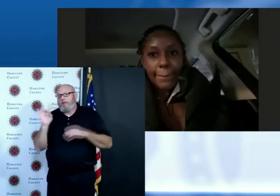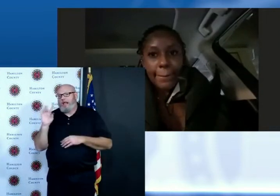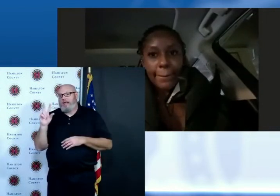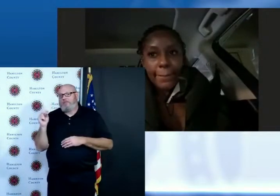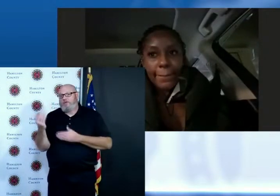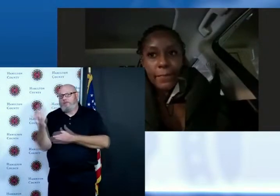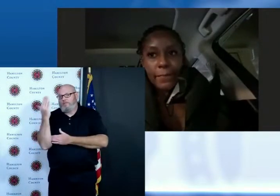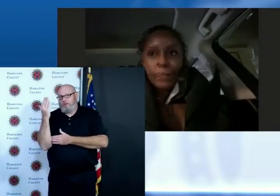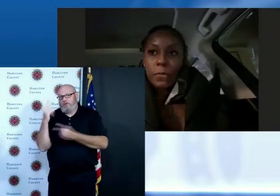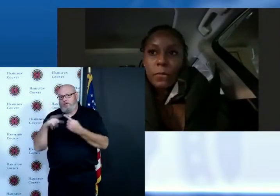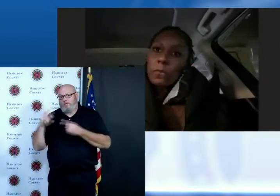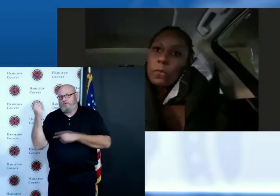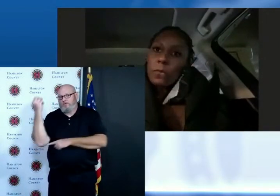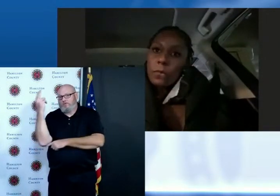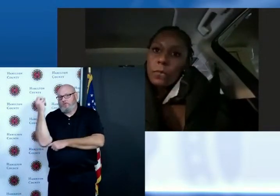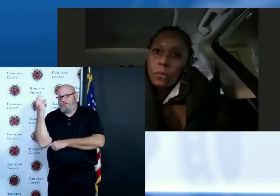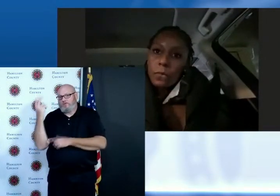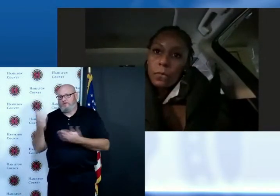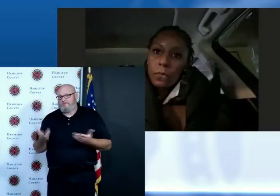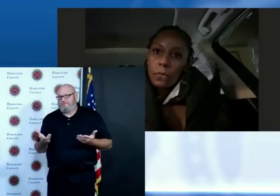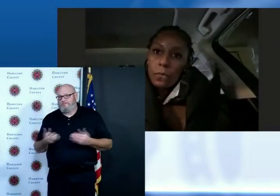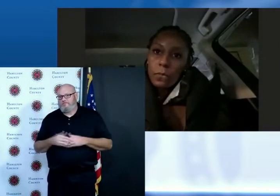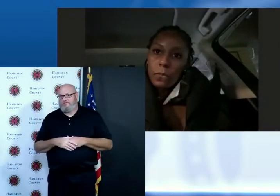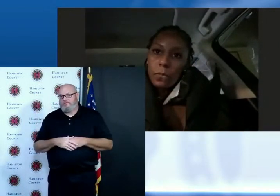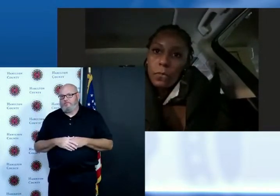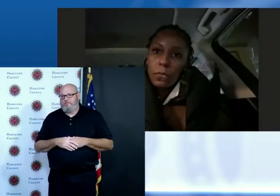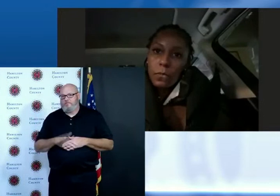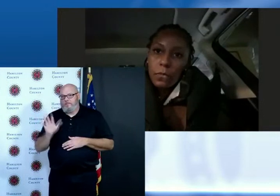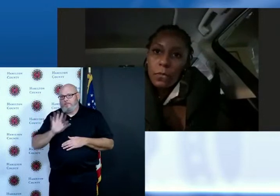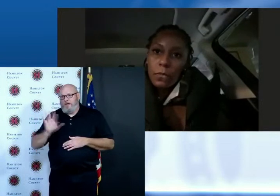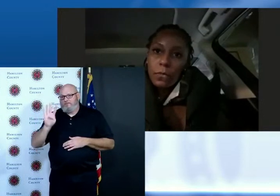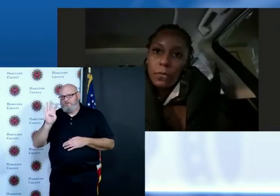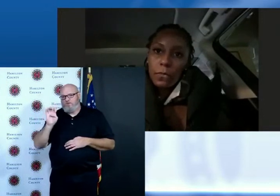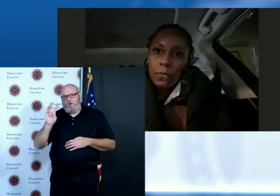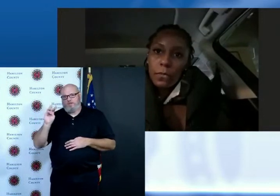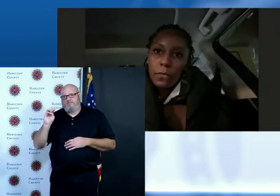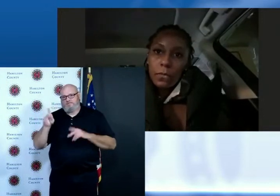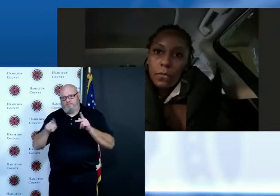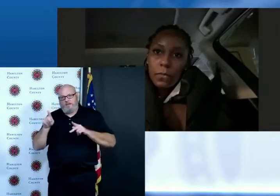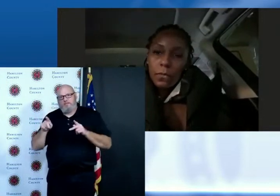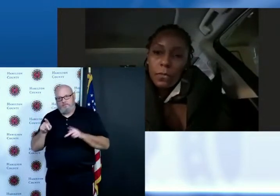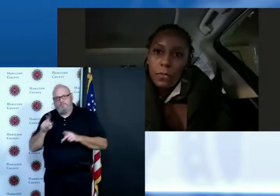about 450 patients many of which were receiving their second shots many of which were senior